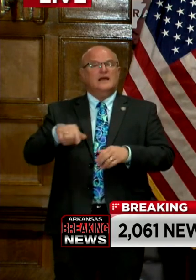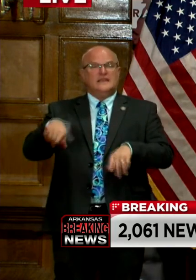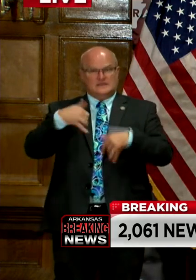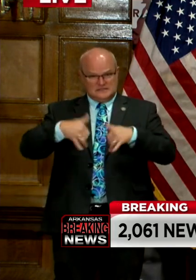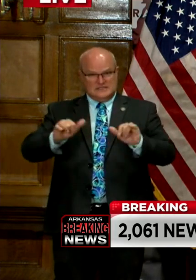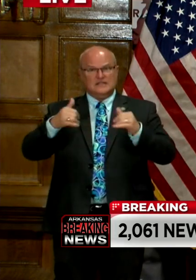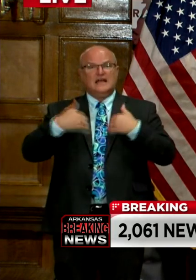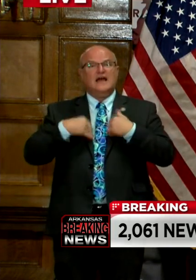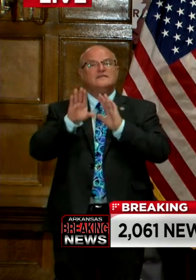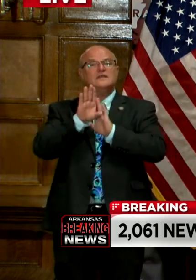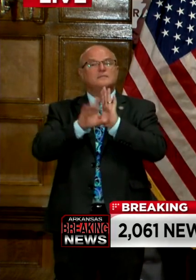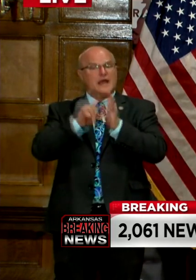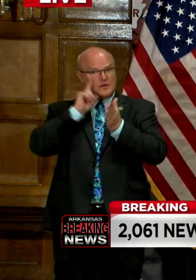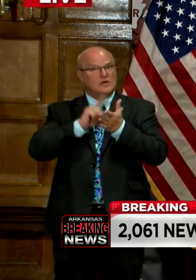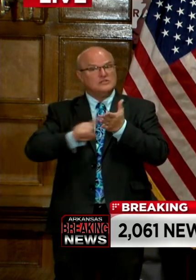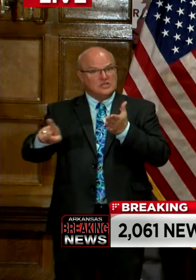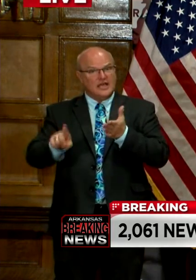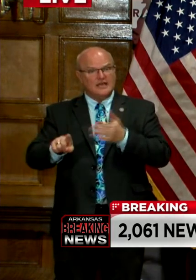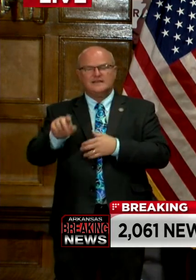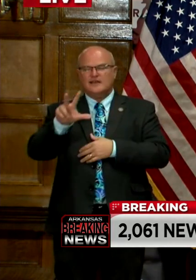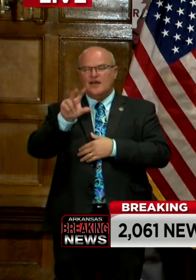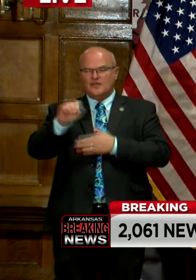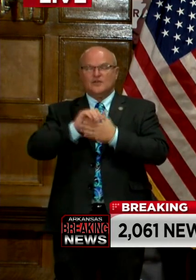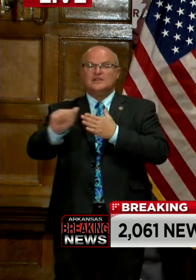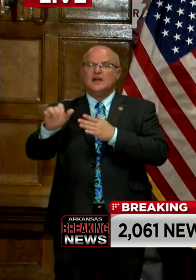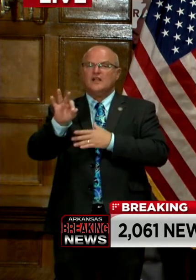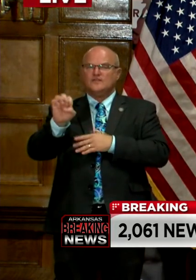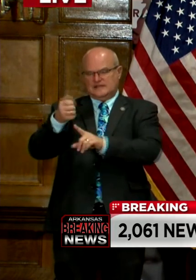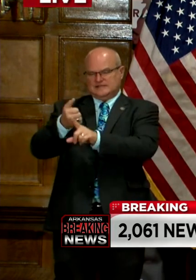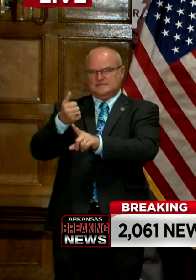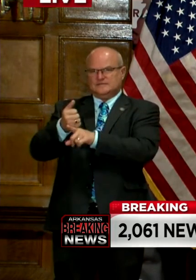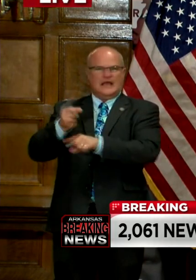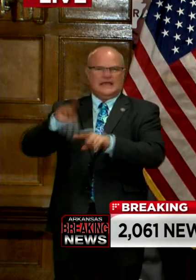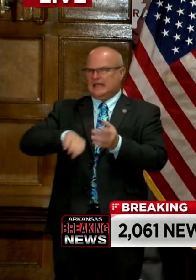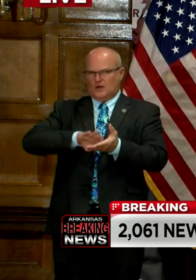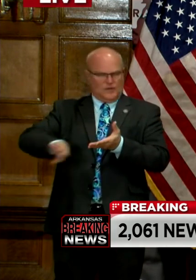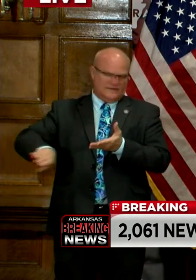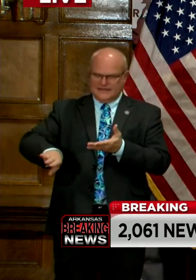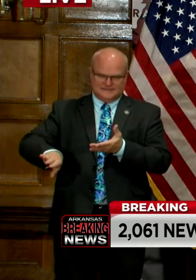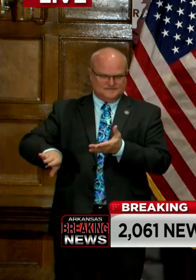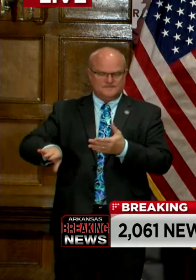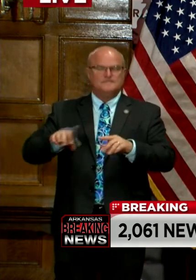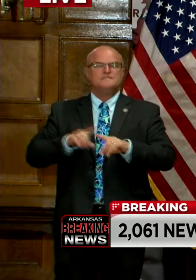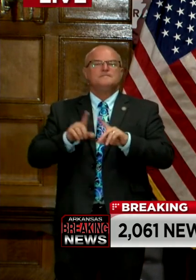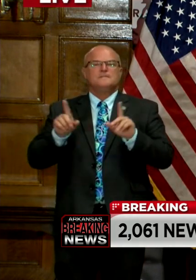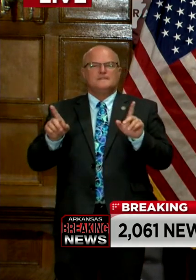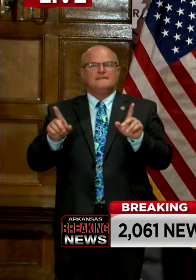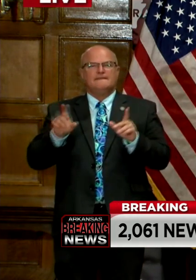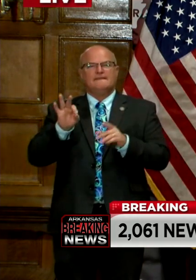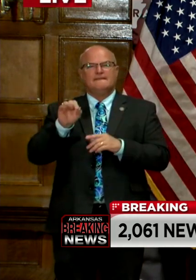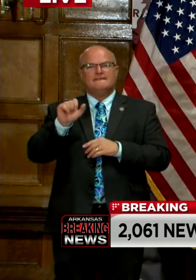WE NEED THEM TO HELP RELIEVE SOME OF THE CHALLENGE THAT WE